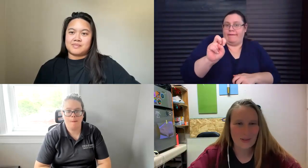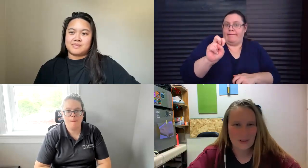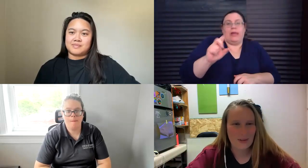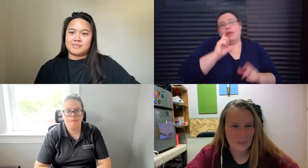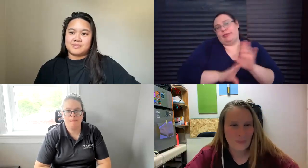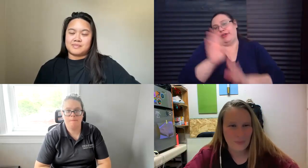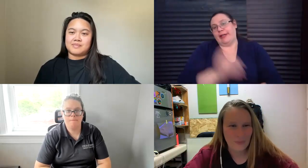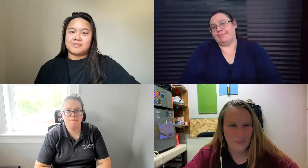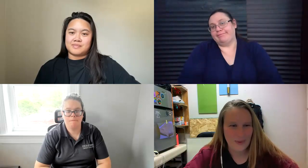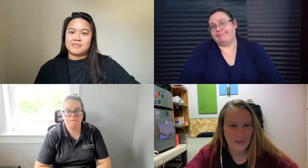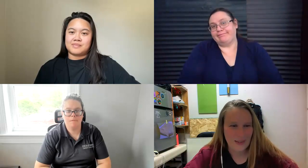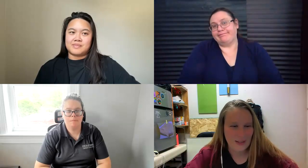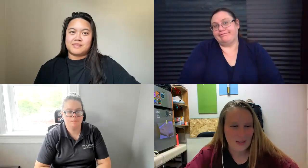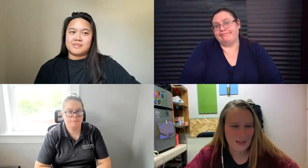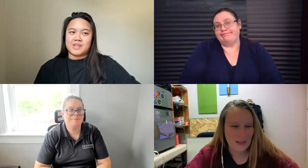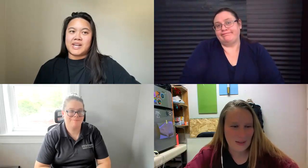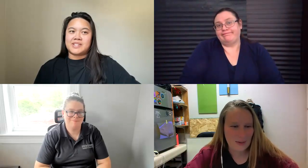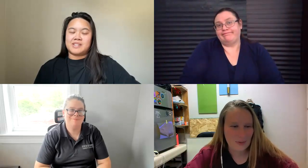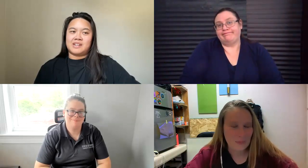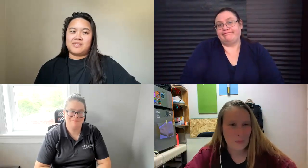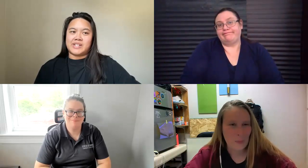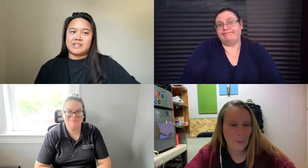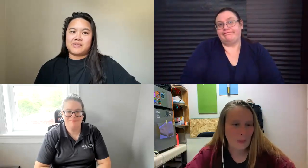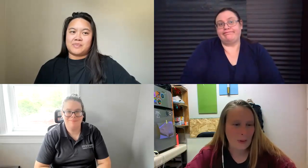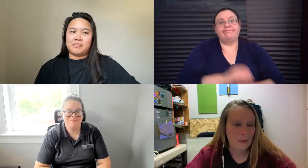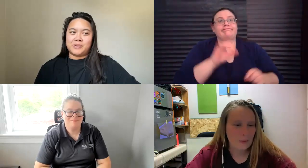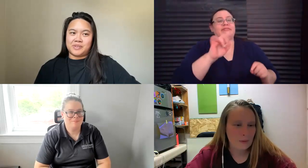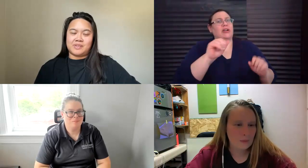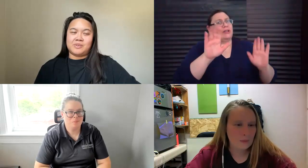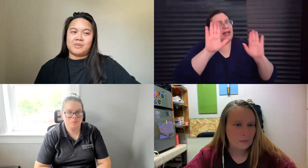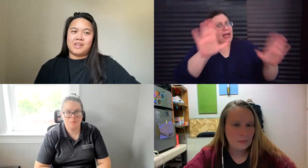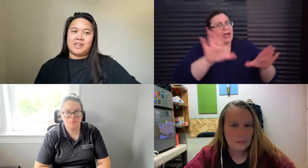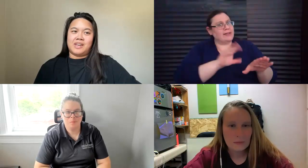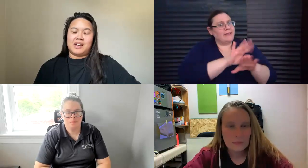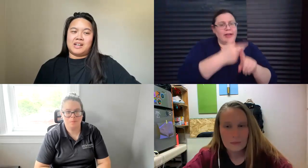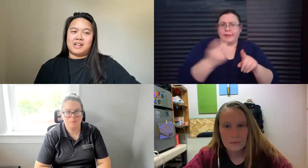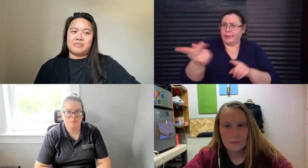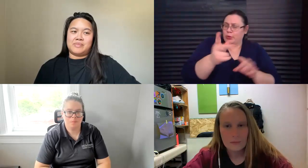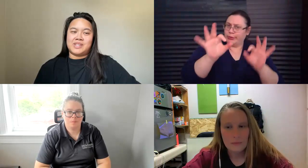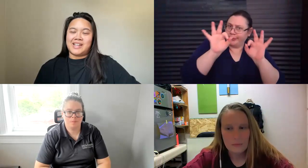Excellent advice from the both of you.